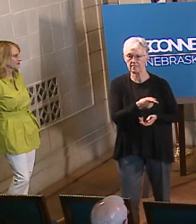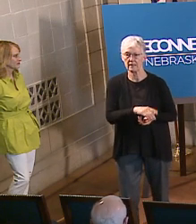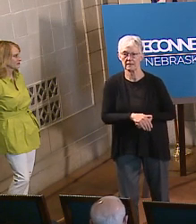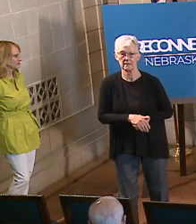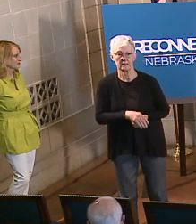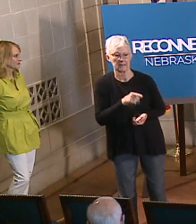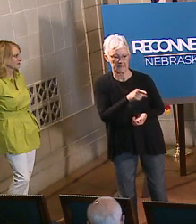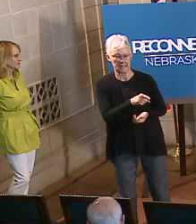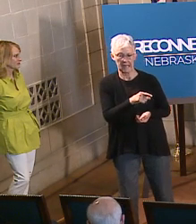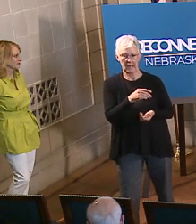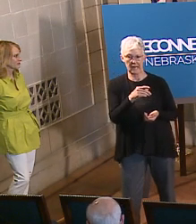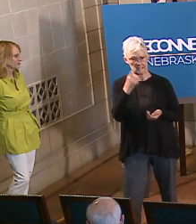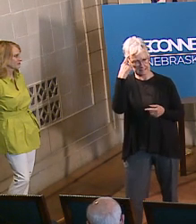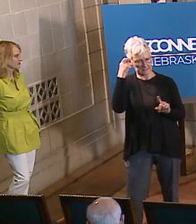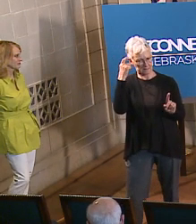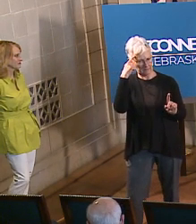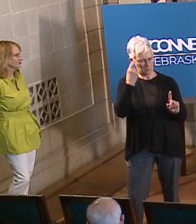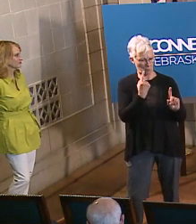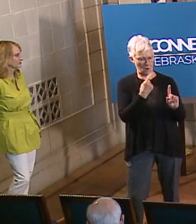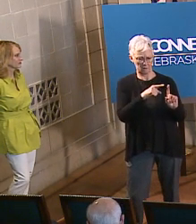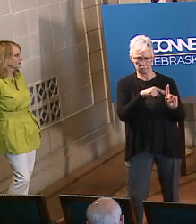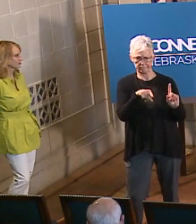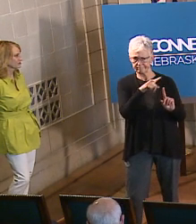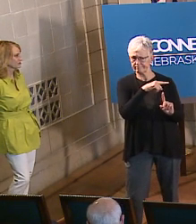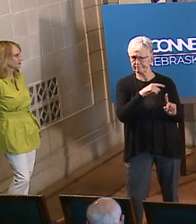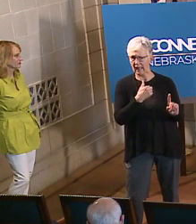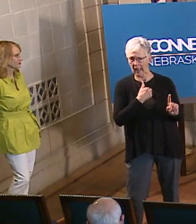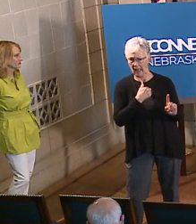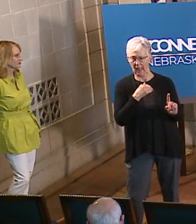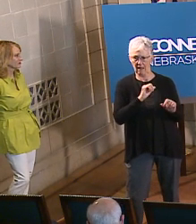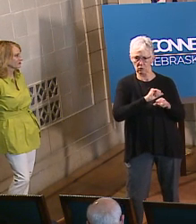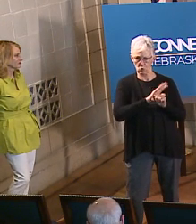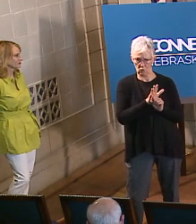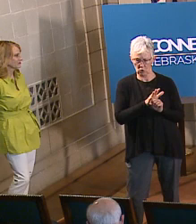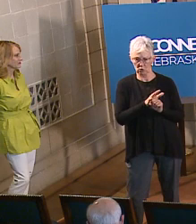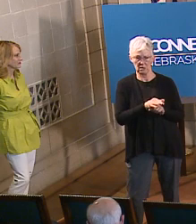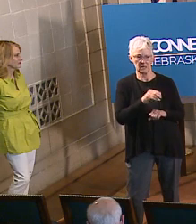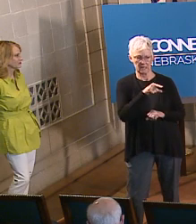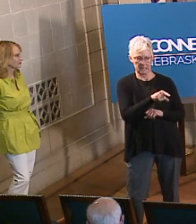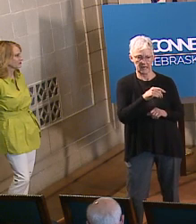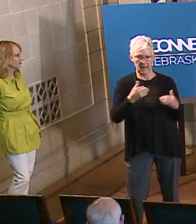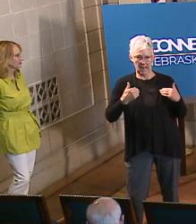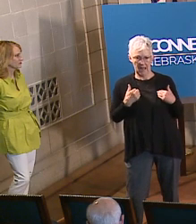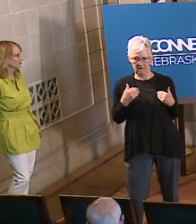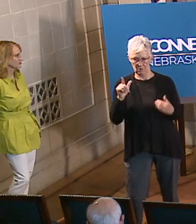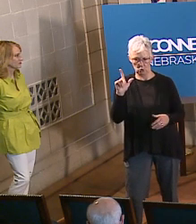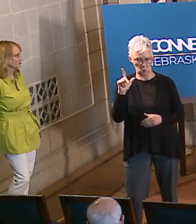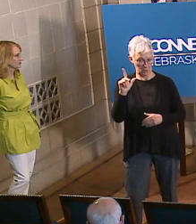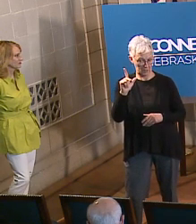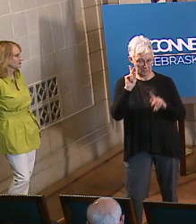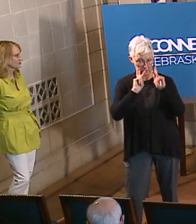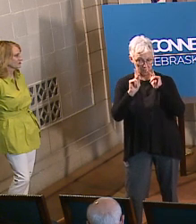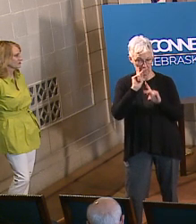WE HAD A LONG-TERM CARE FACILITY THAT THEY SUSPECTED HAD AN OUTBREAK.